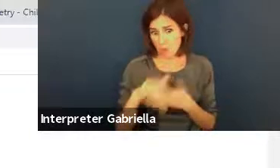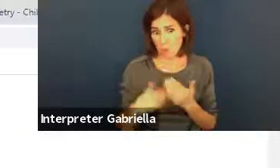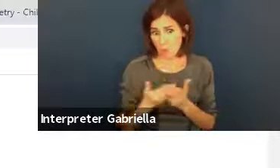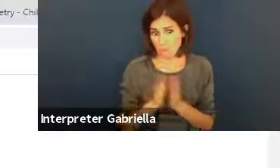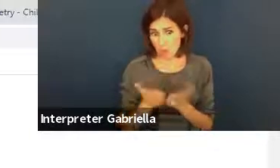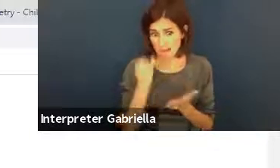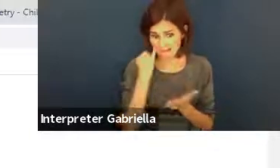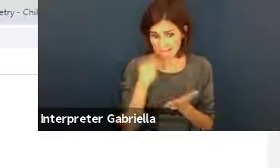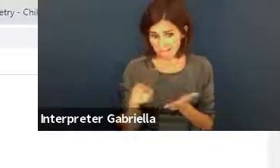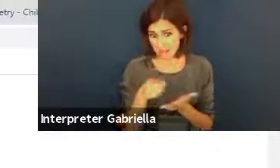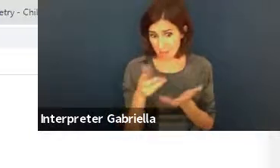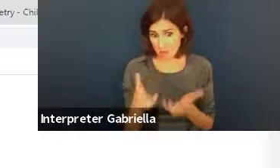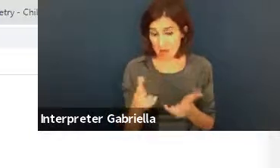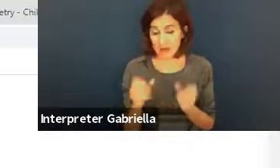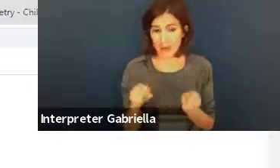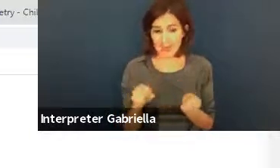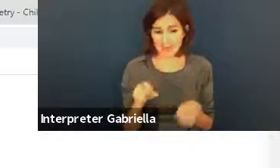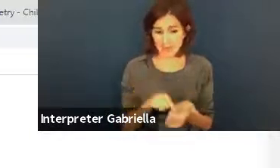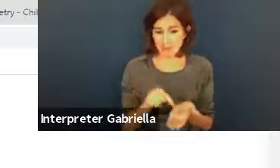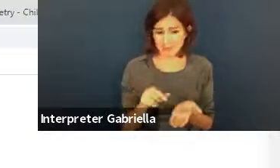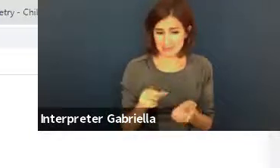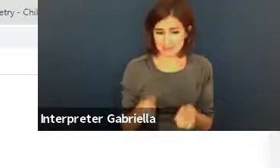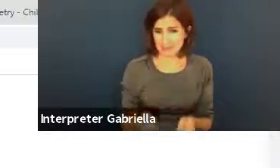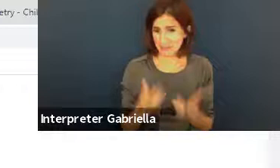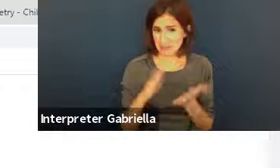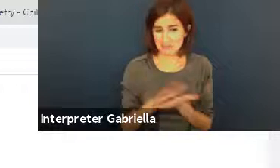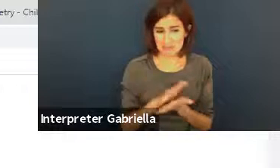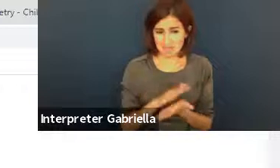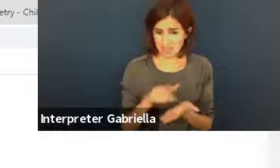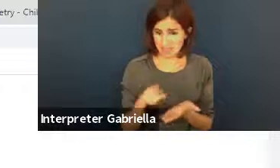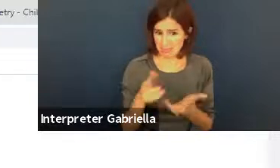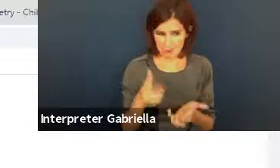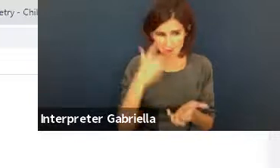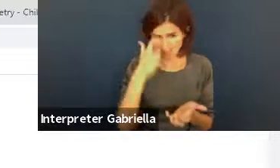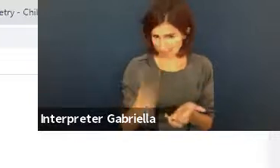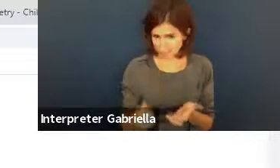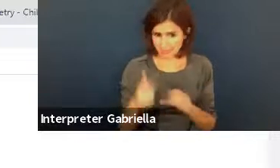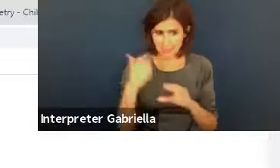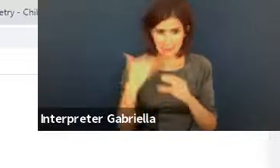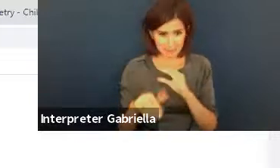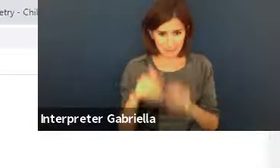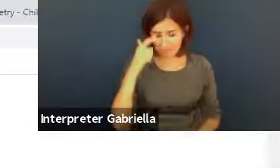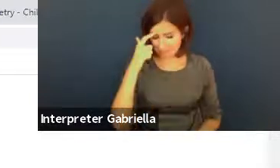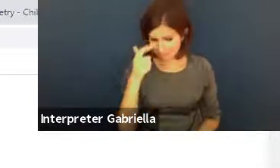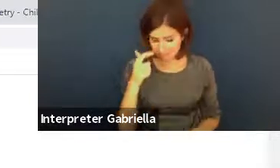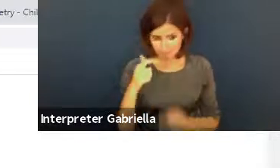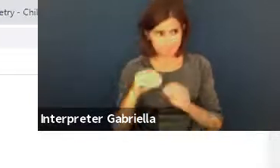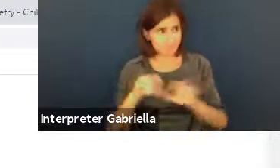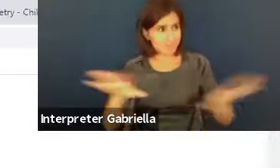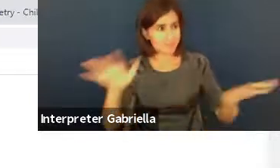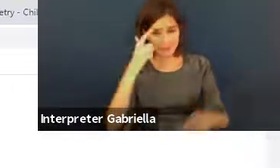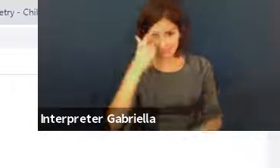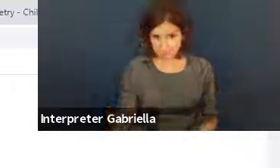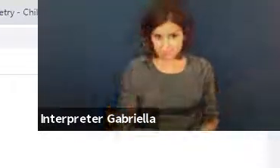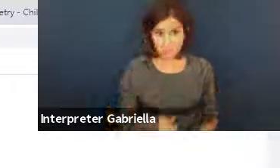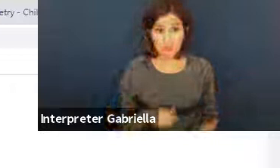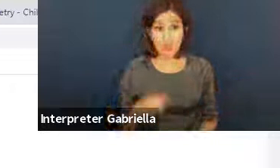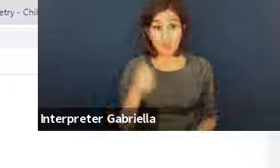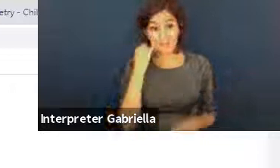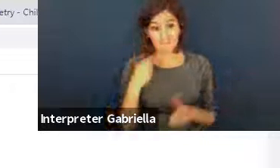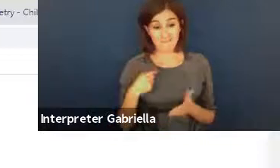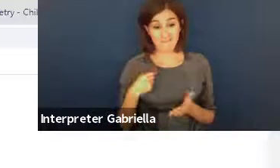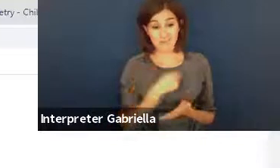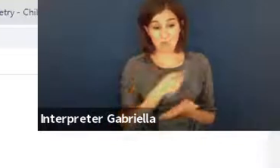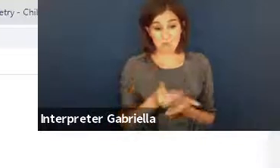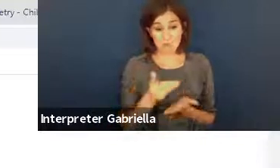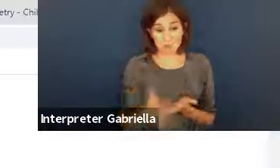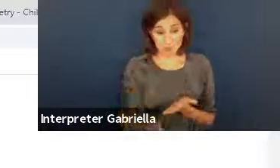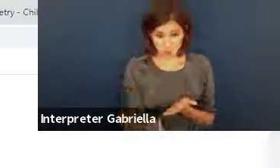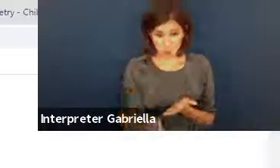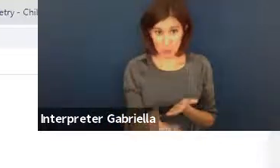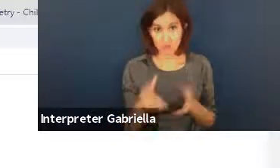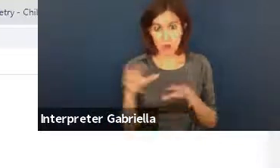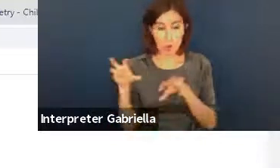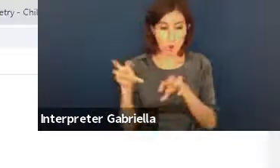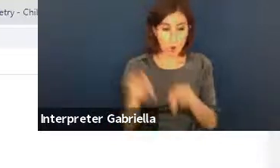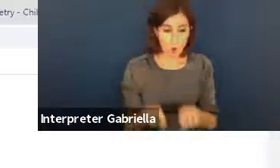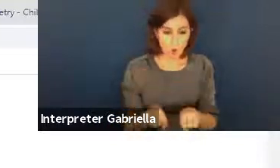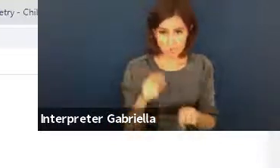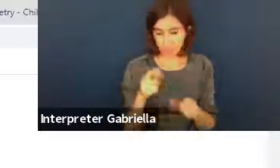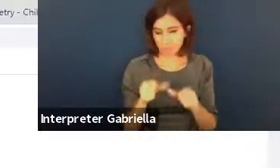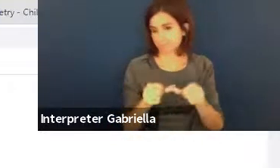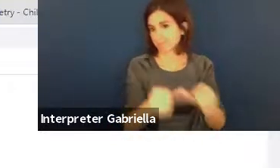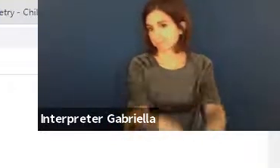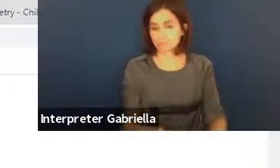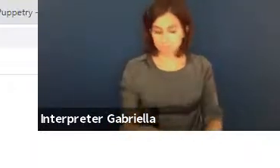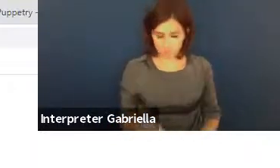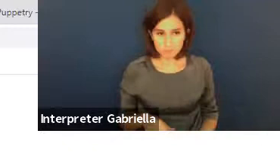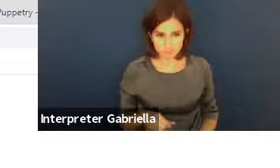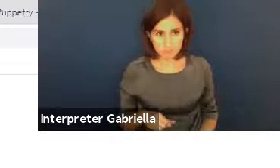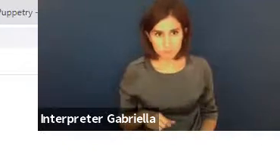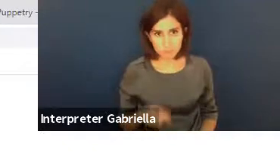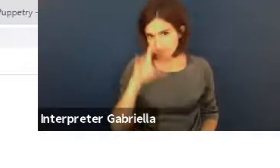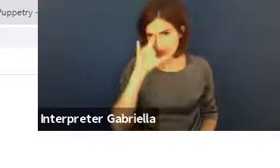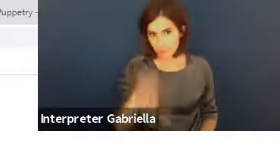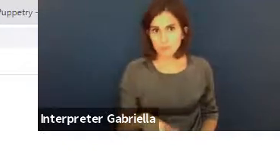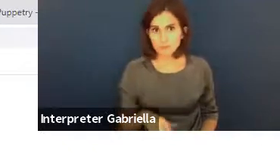Linda Kobashigawa: They can print as many pages as they want. They can email as many pages as they want. And for a lot of these if we purchase it we purchase it in perpetuity. So we would own it for forever. So, but. And so Dr employees really useful one.